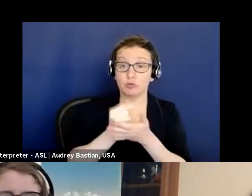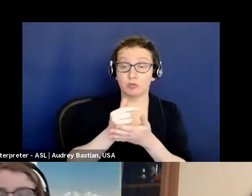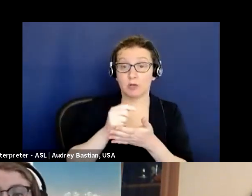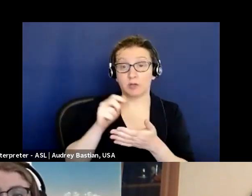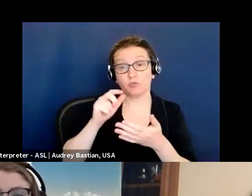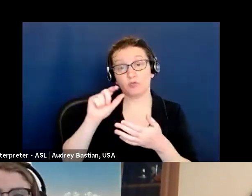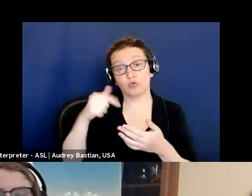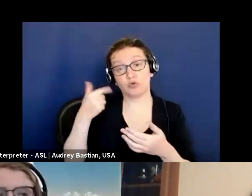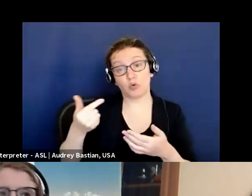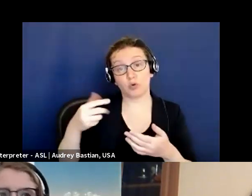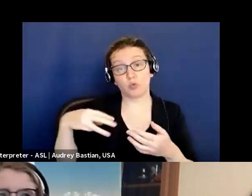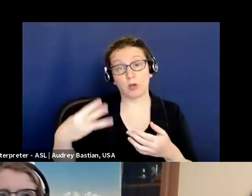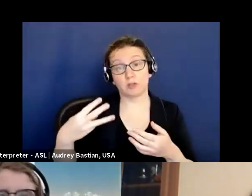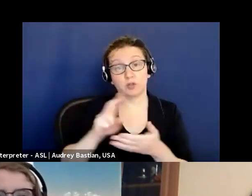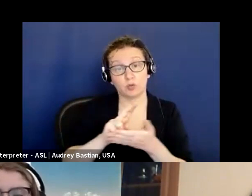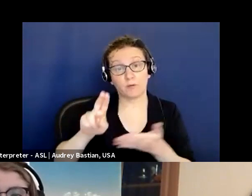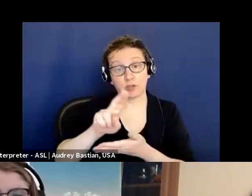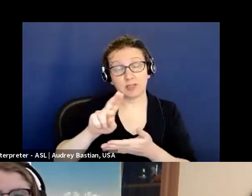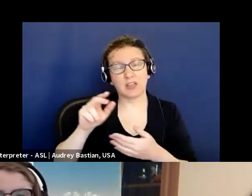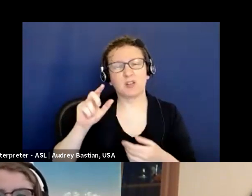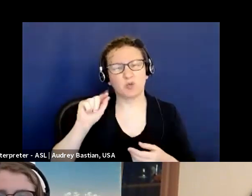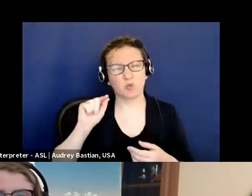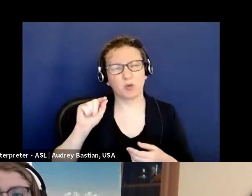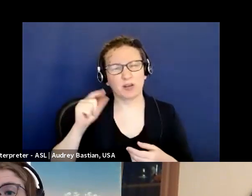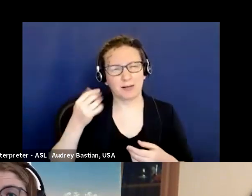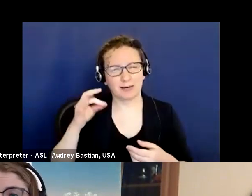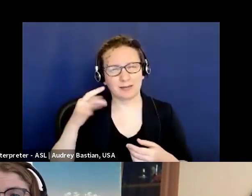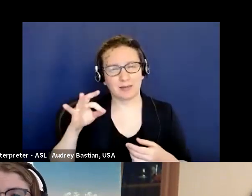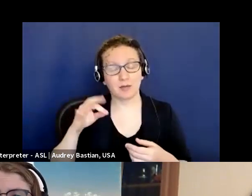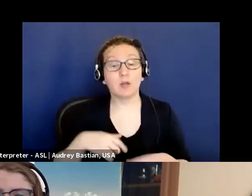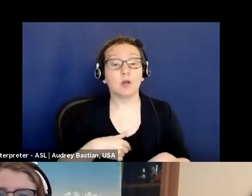And after I graduated I did the Congress-Bundestag Youth Exchange